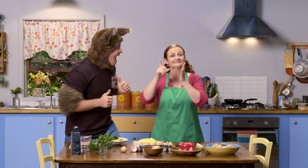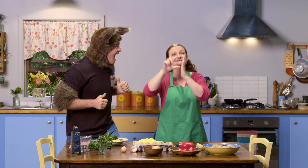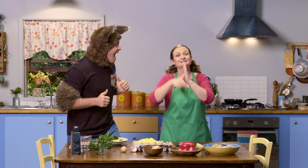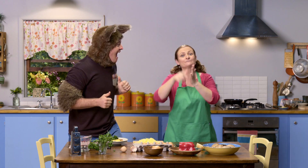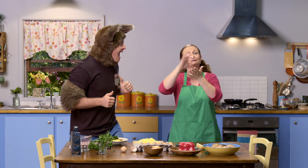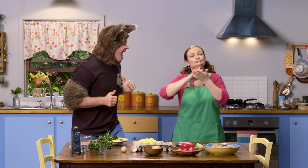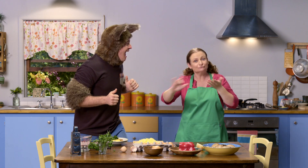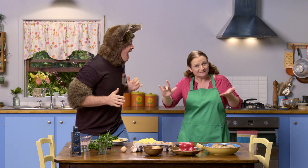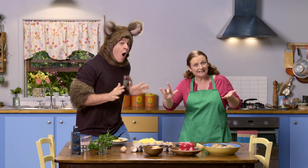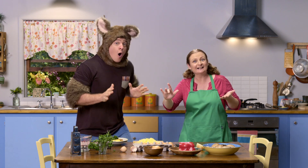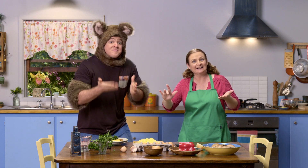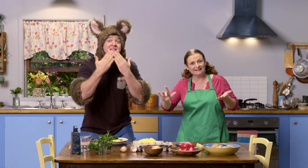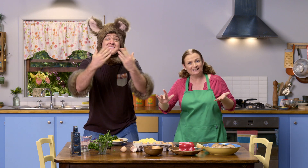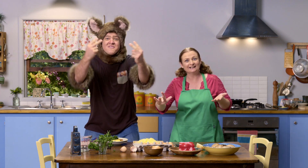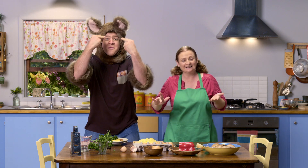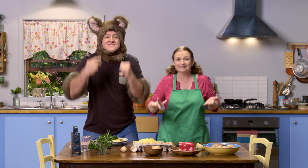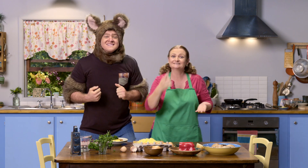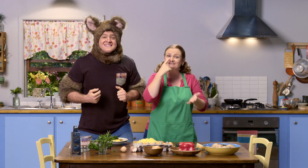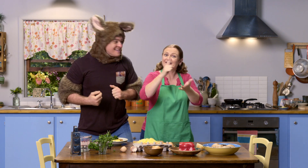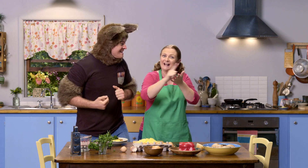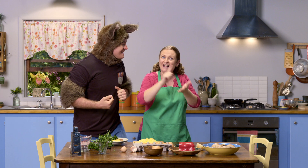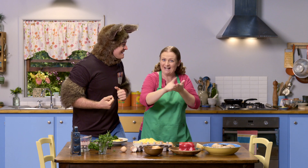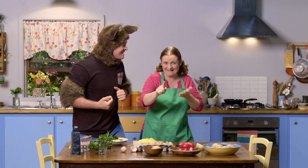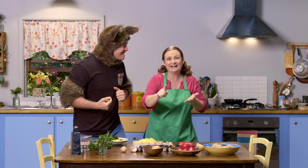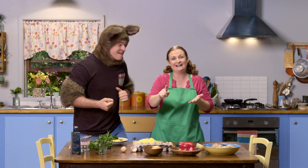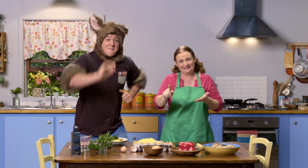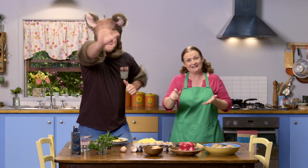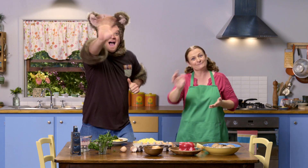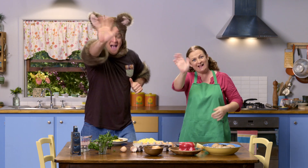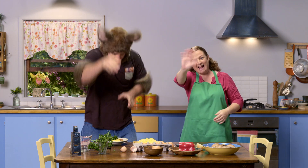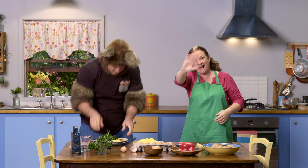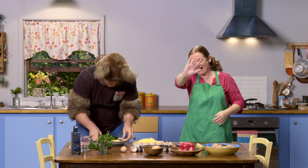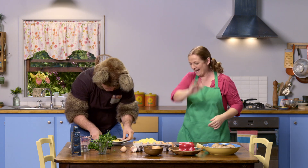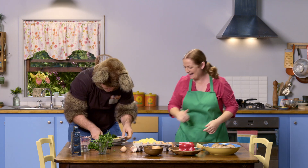Well, our time is up. Thanks for watching! See you next time! Bye! Bye!